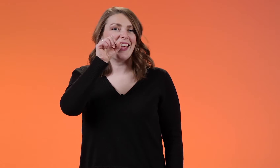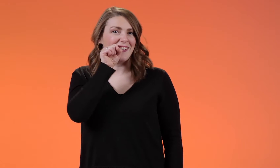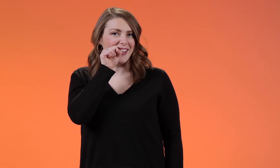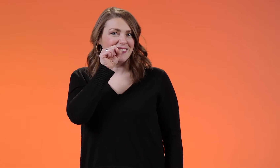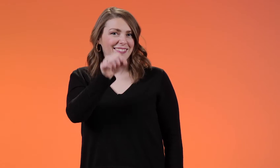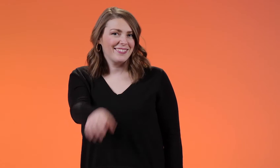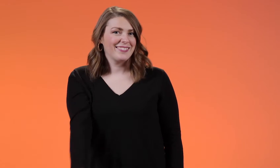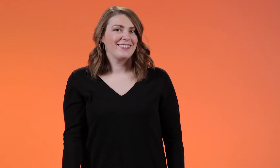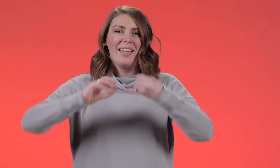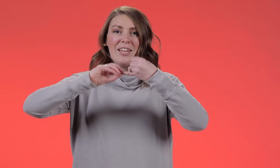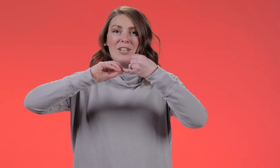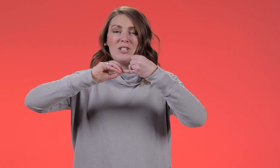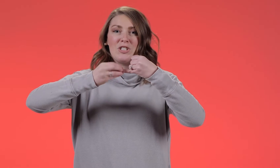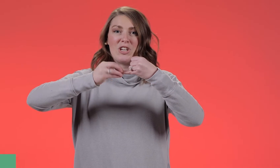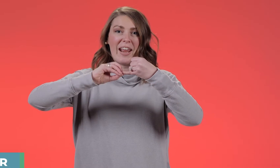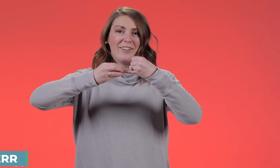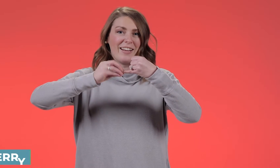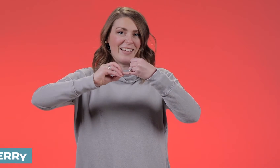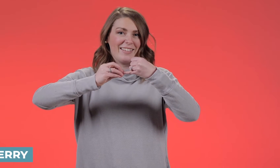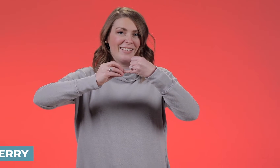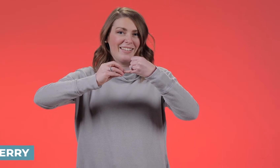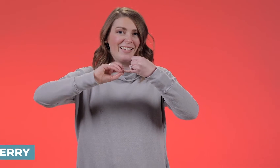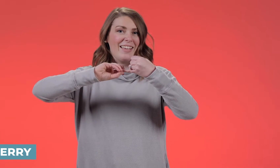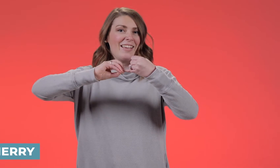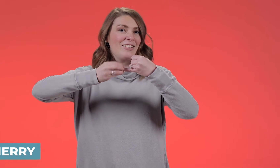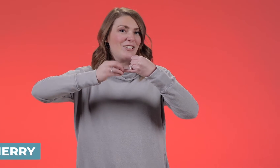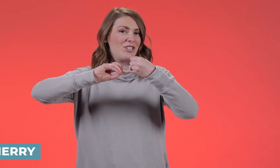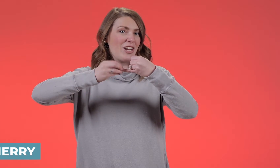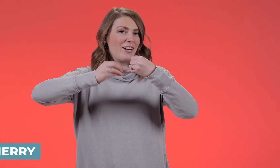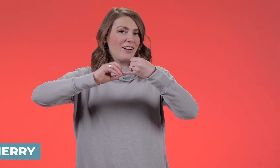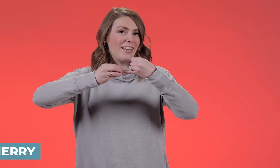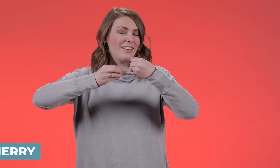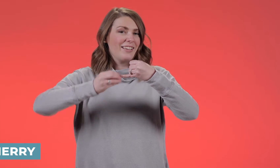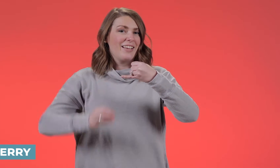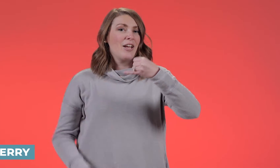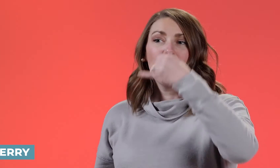CARROT CHERRY CHERRY